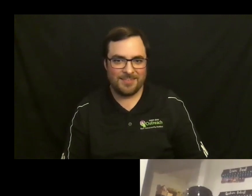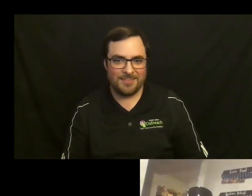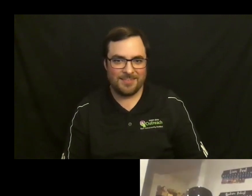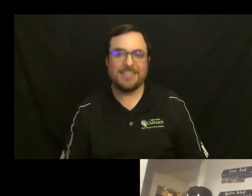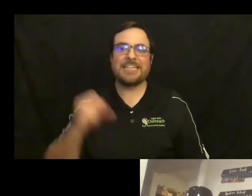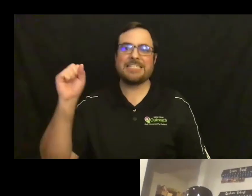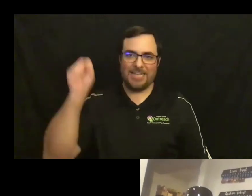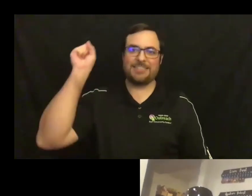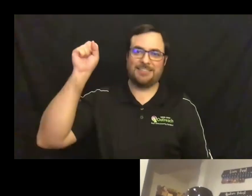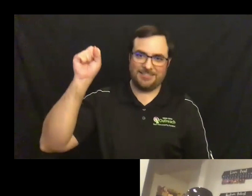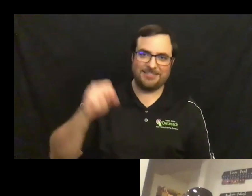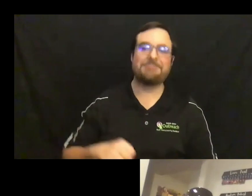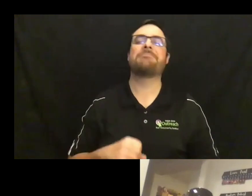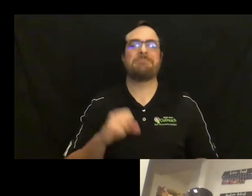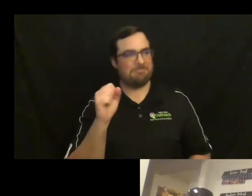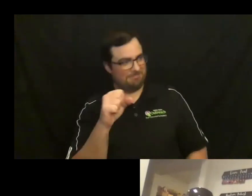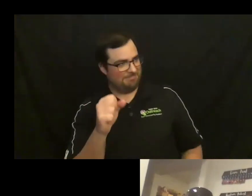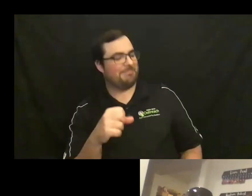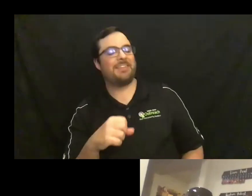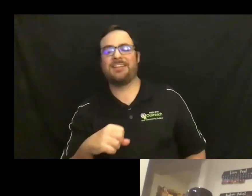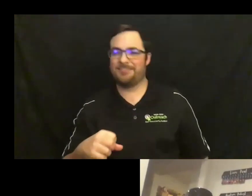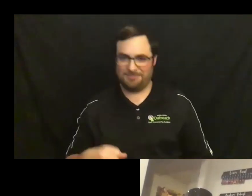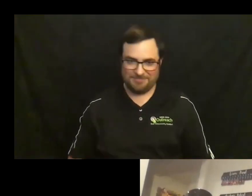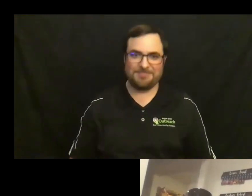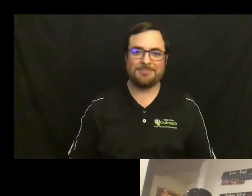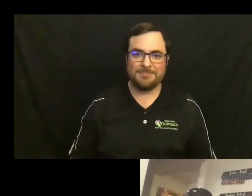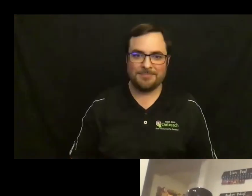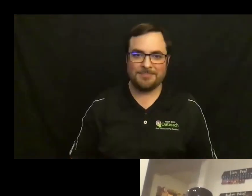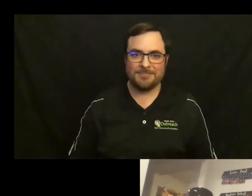Liam: Yes! Jen: Yes, what do you play?